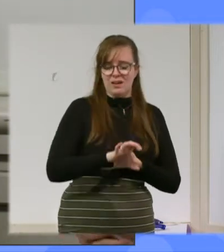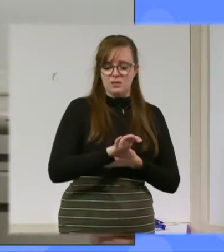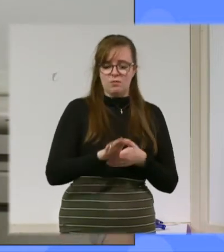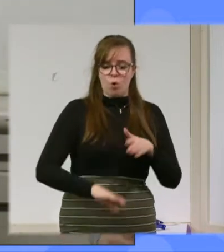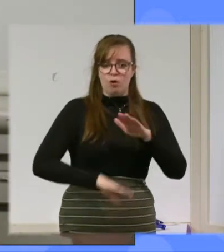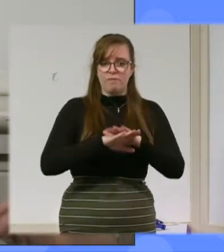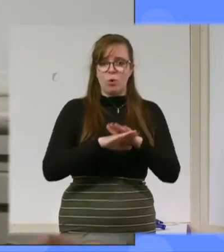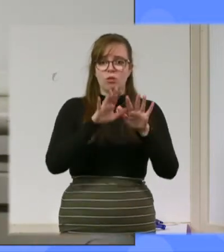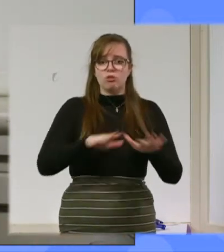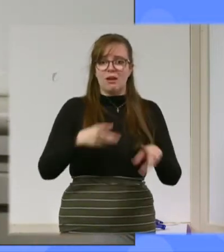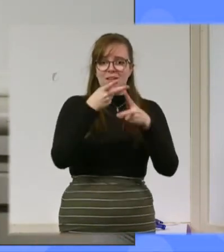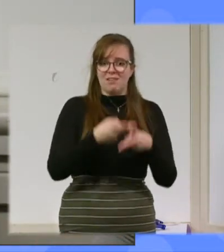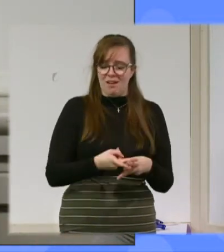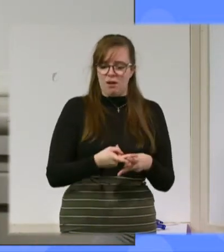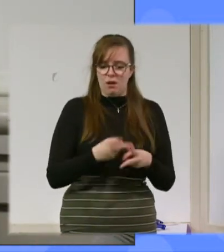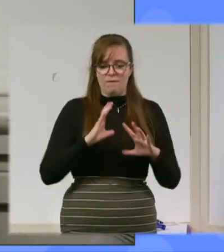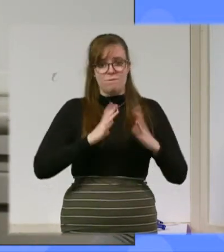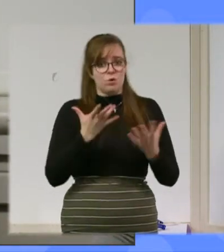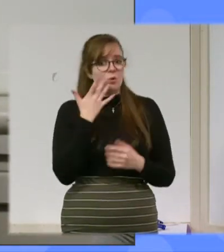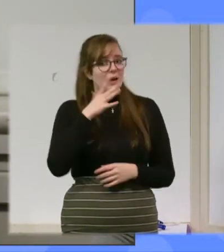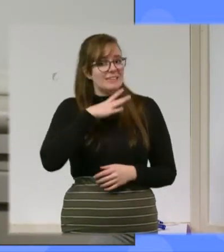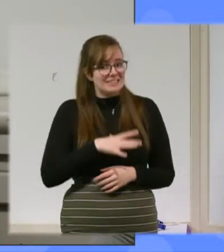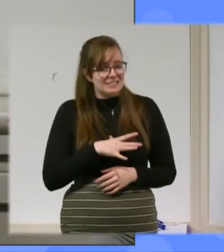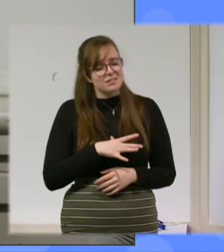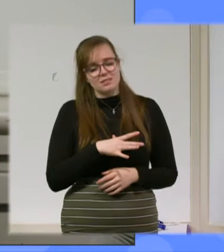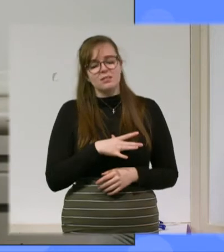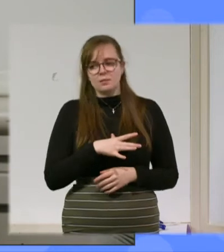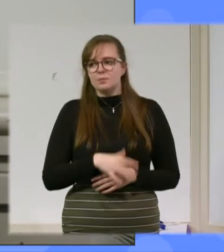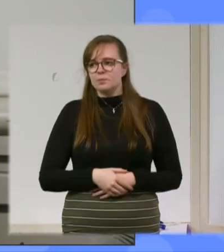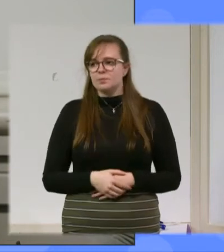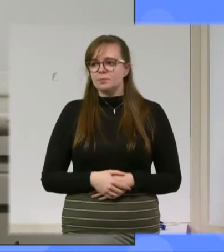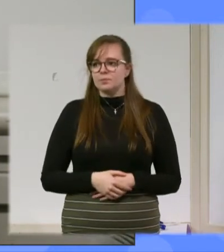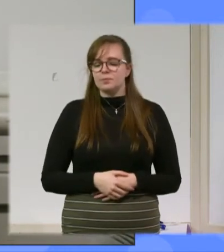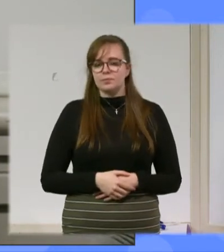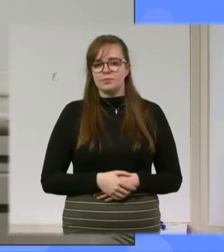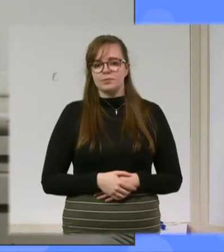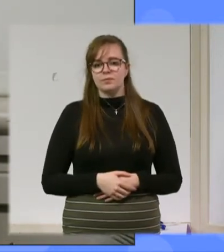care free at the point of need as well and I think the point was made earlier